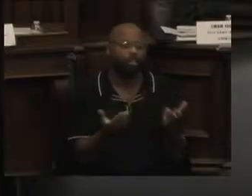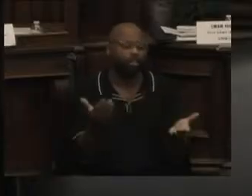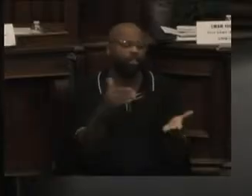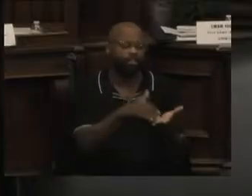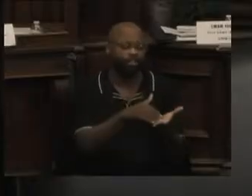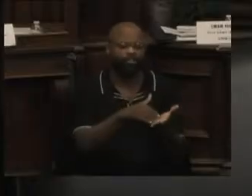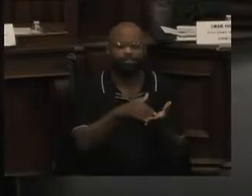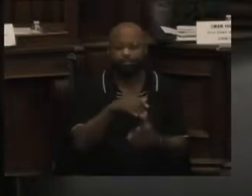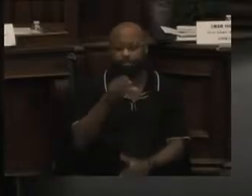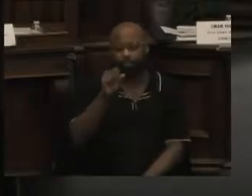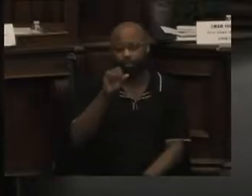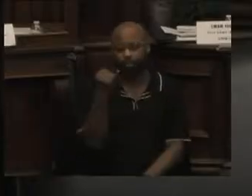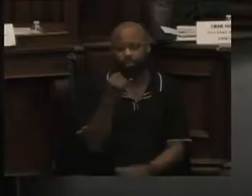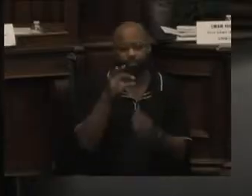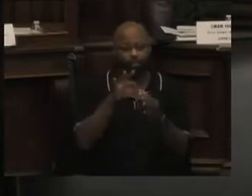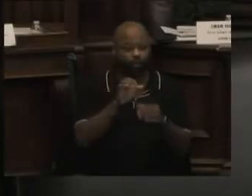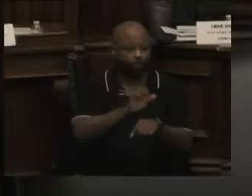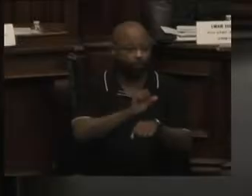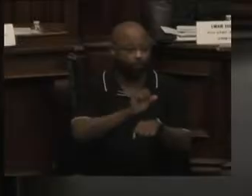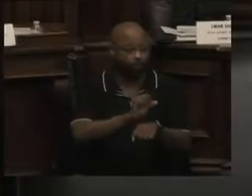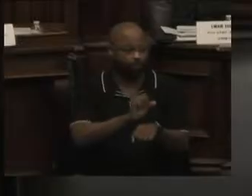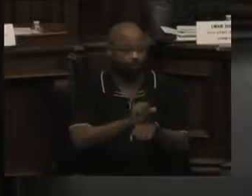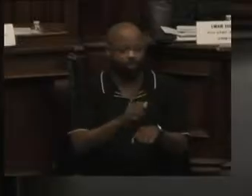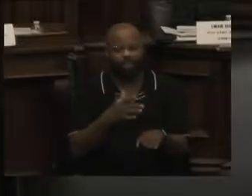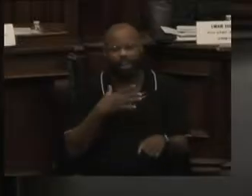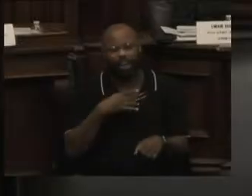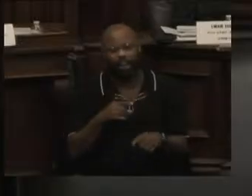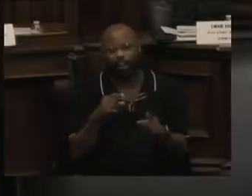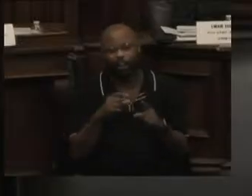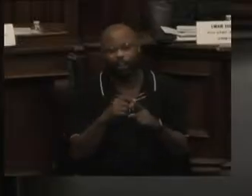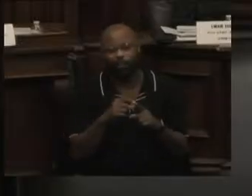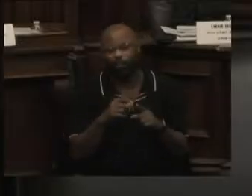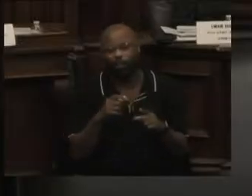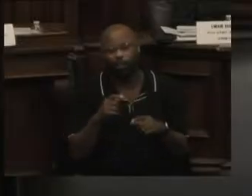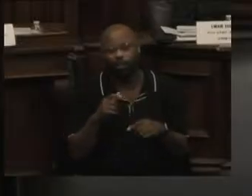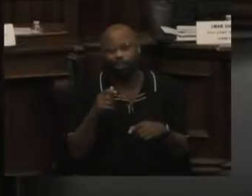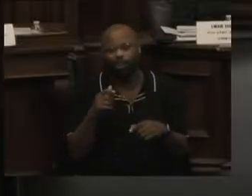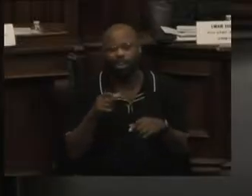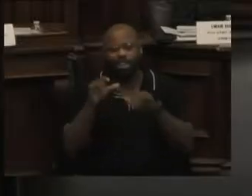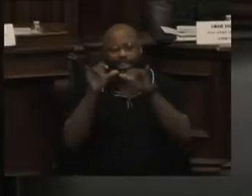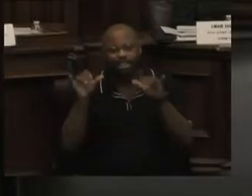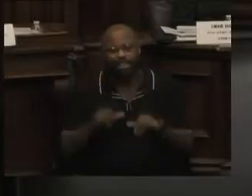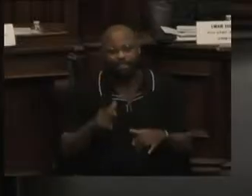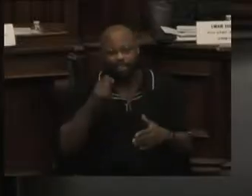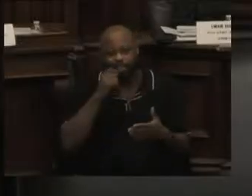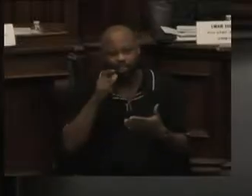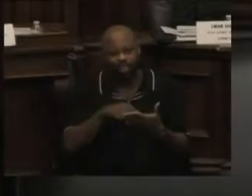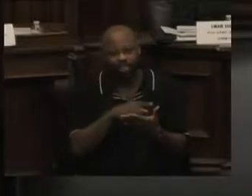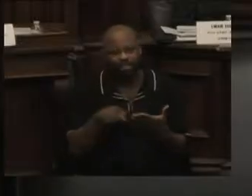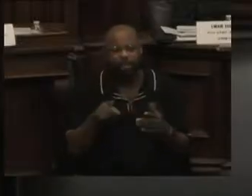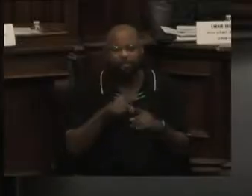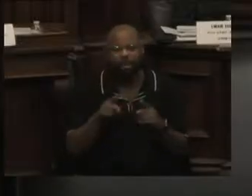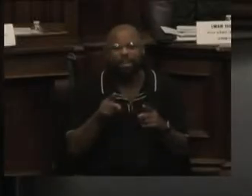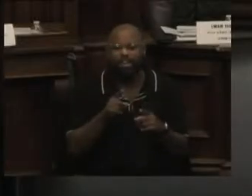to back us up. Okay? And once again, this is social justice.